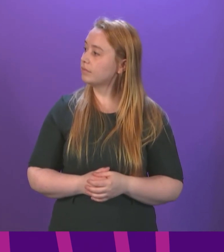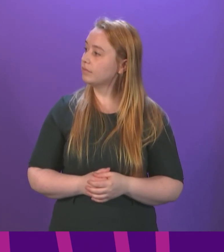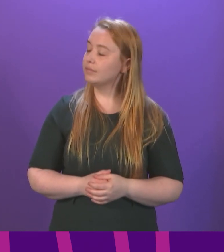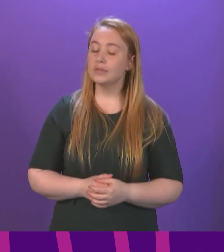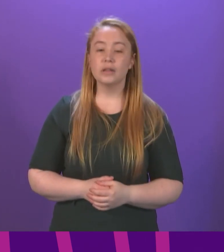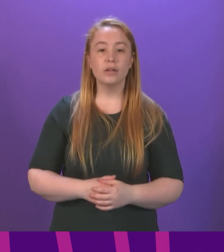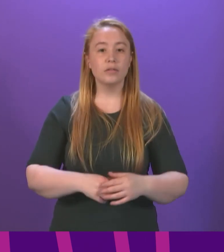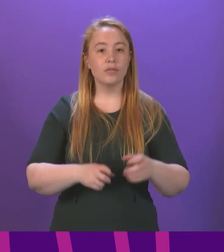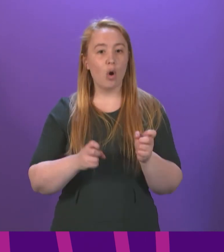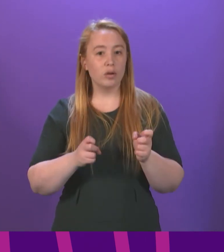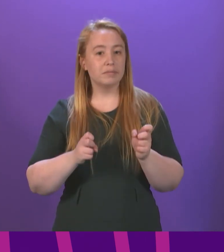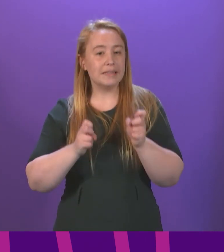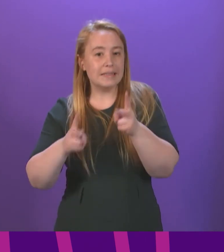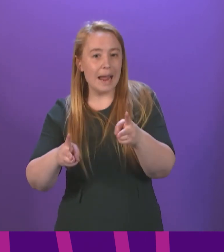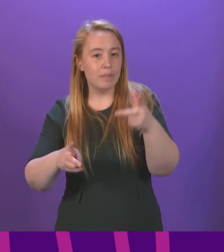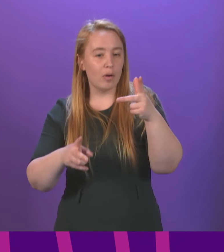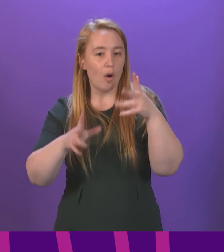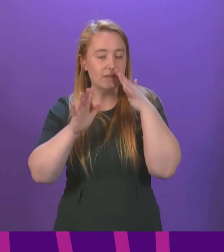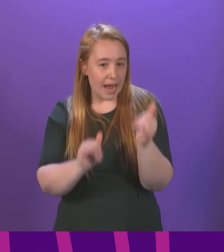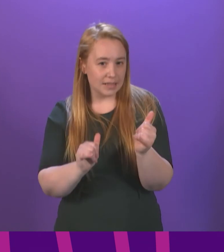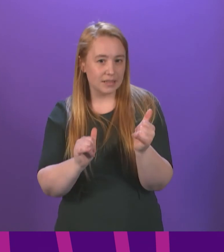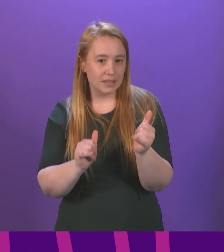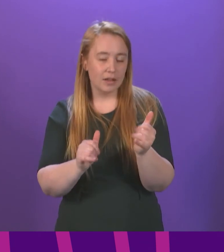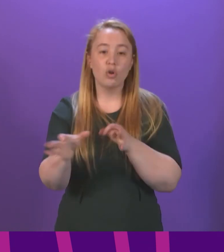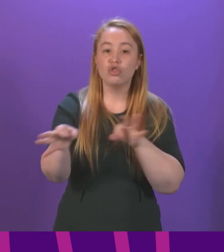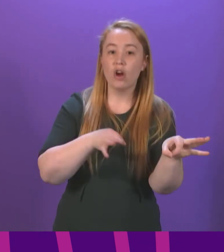testing at airports in order to save our connectivity? Mairi Gougeon: Again, our strategy sets out the rationale